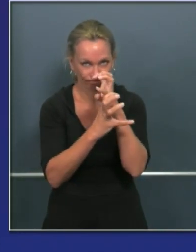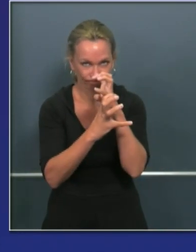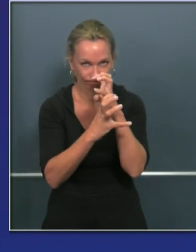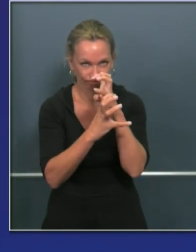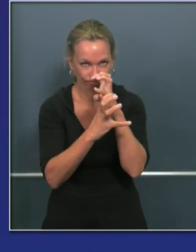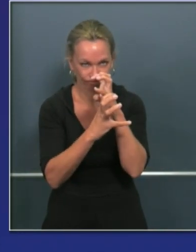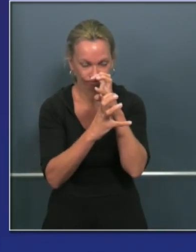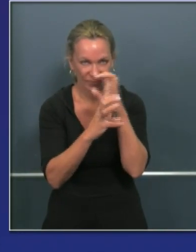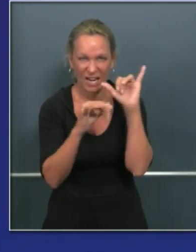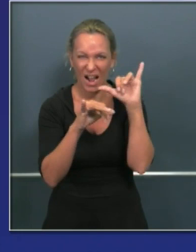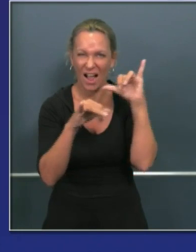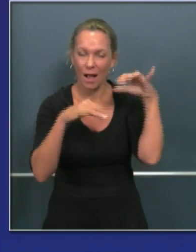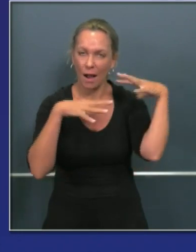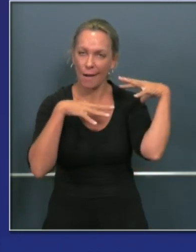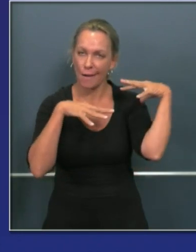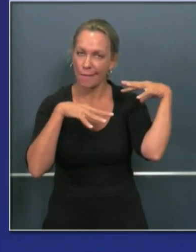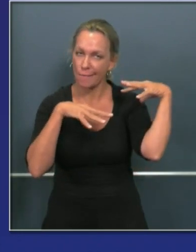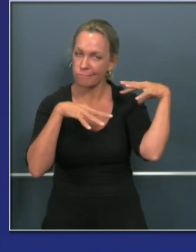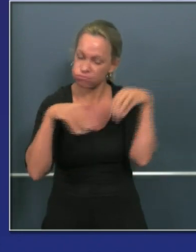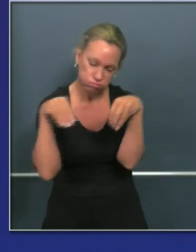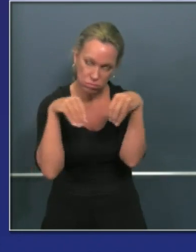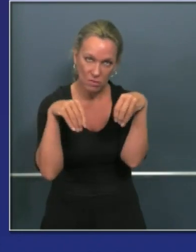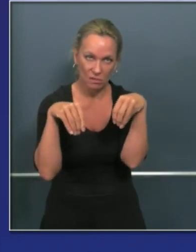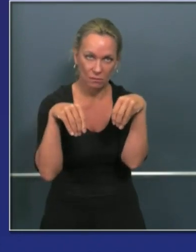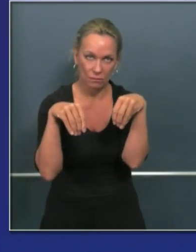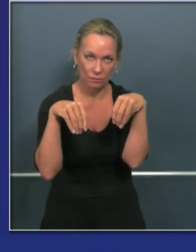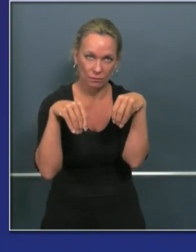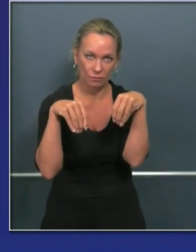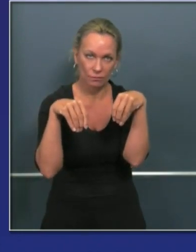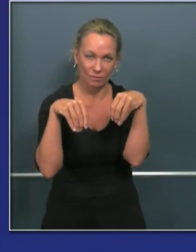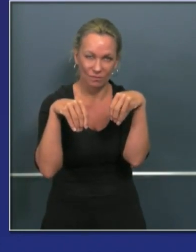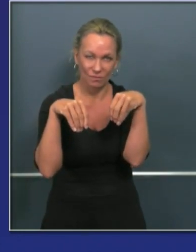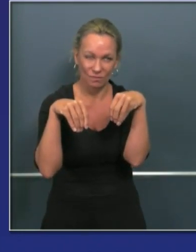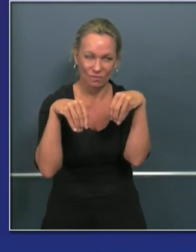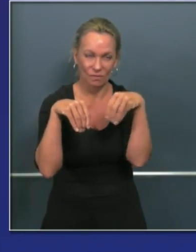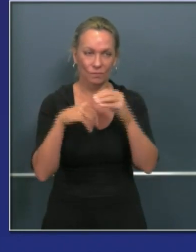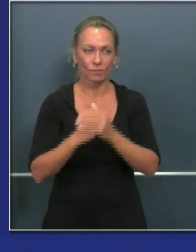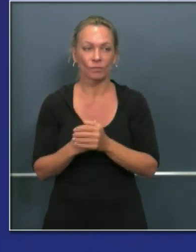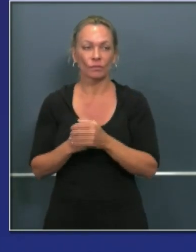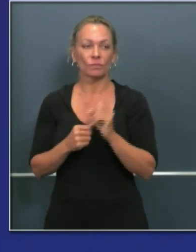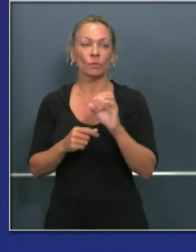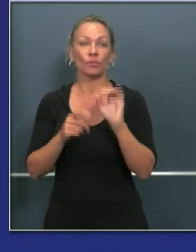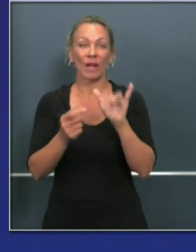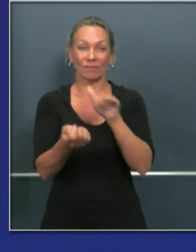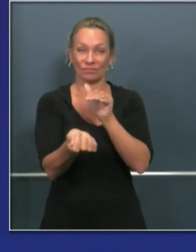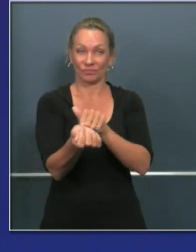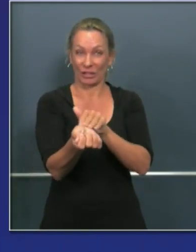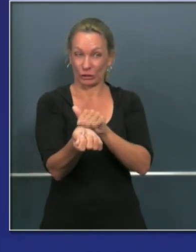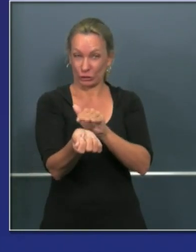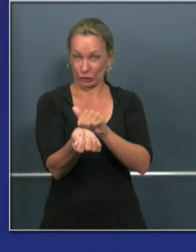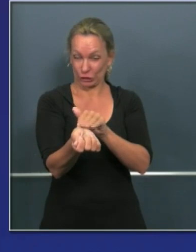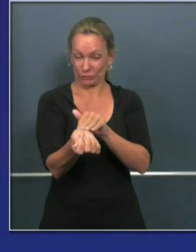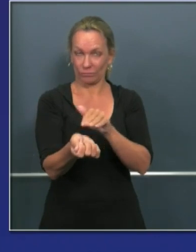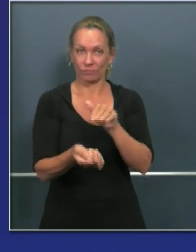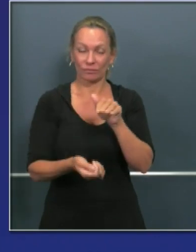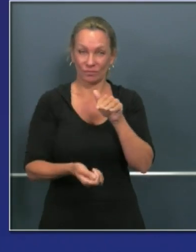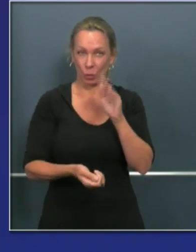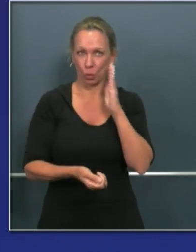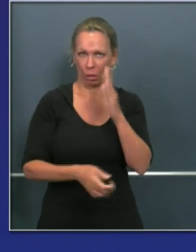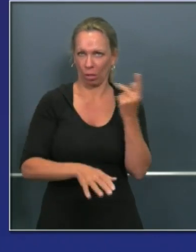THIS IN TERMS OF THEIR REOPENING BUT WITH THAT. LET ME NOW BRING A DOCTOR GARY EXPLAIN THIS SLIDE IN TERMS OF